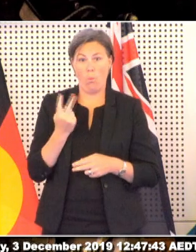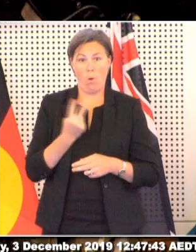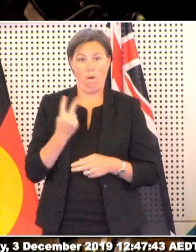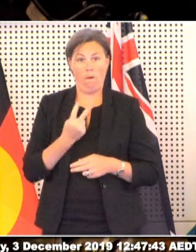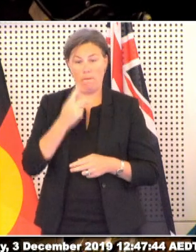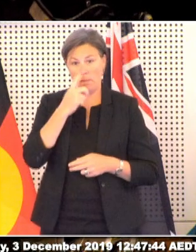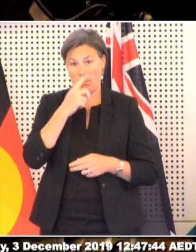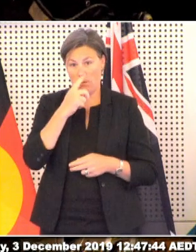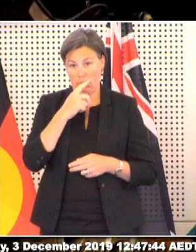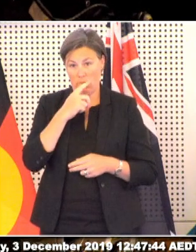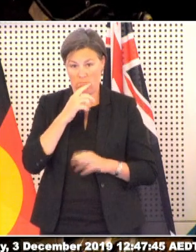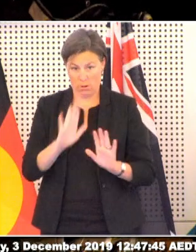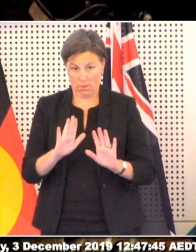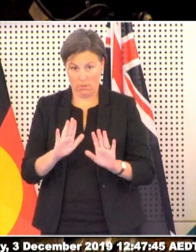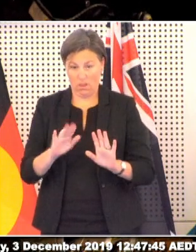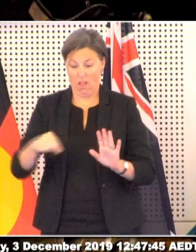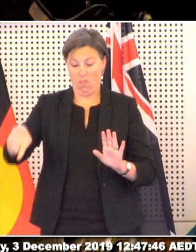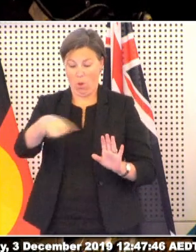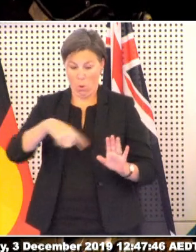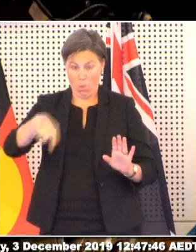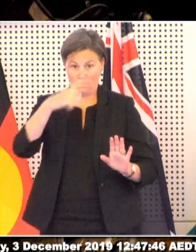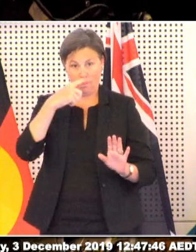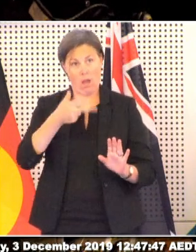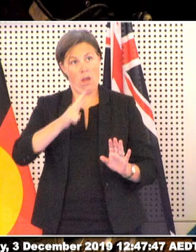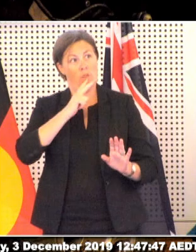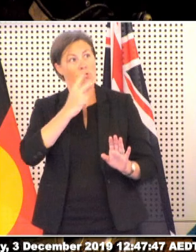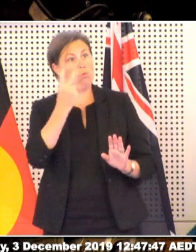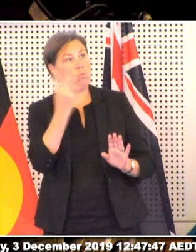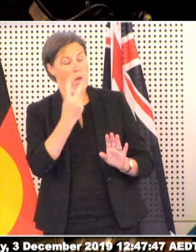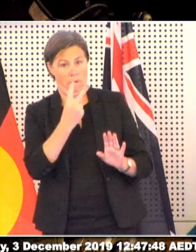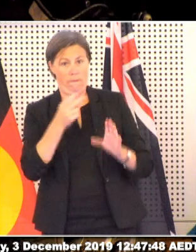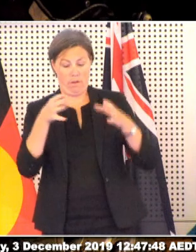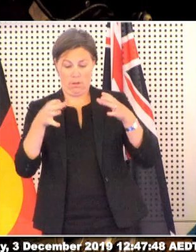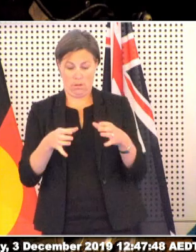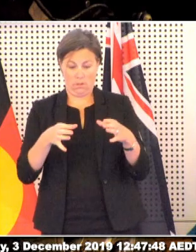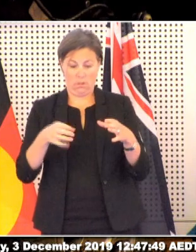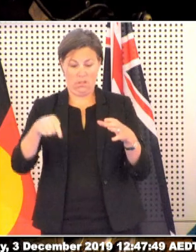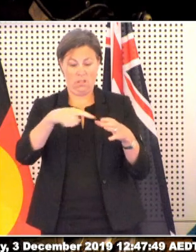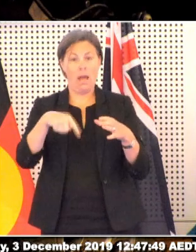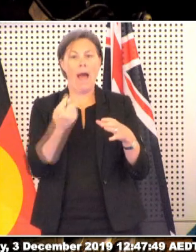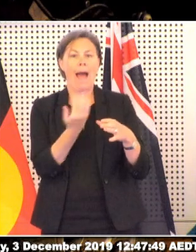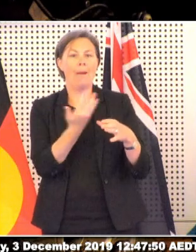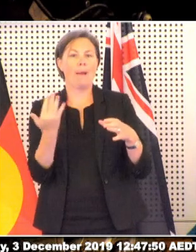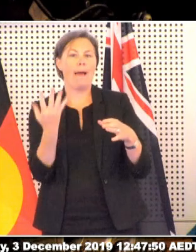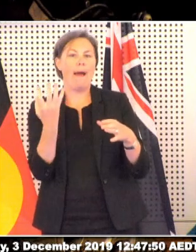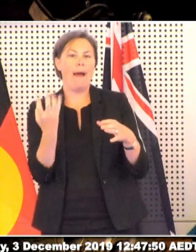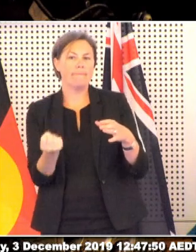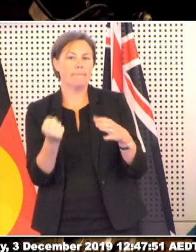Of that group, how many within that 812 are people with disability in the context of